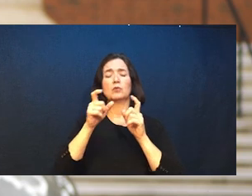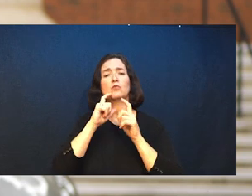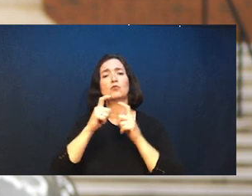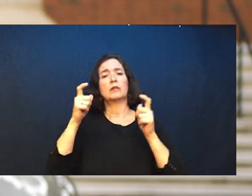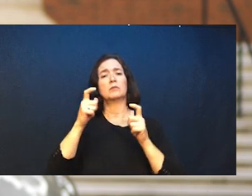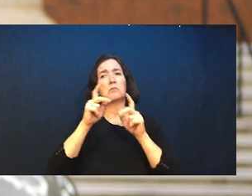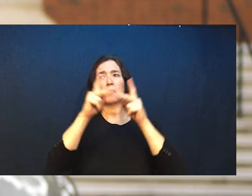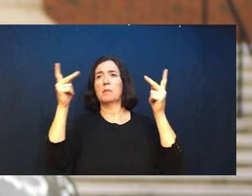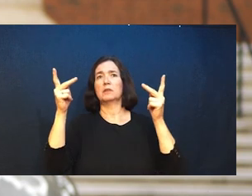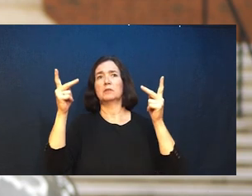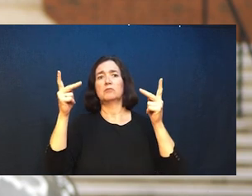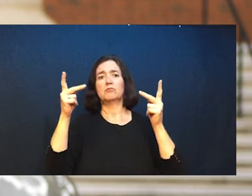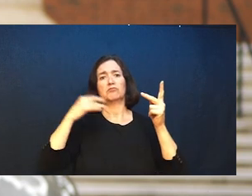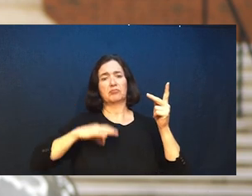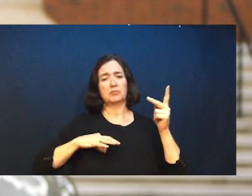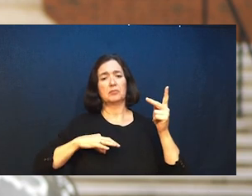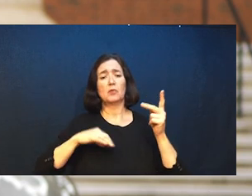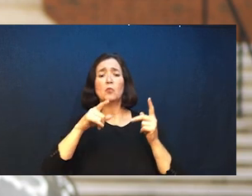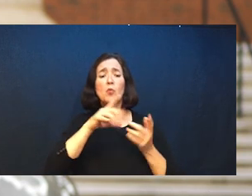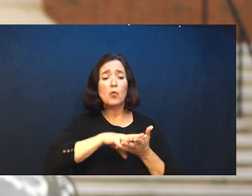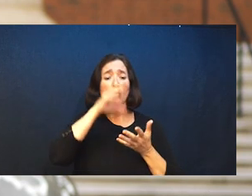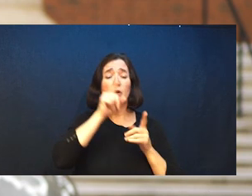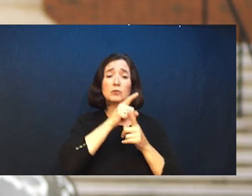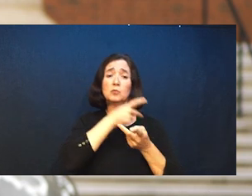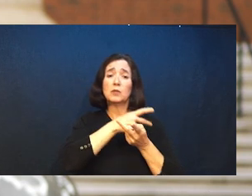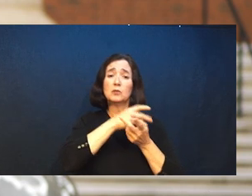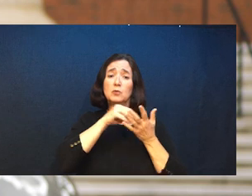What you have learned as a graduate student will support teaching, research